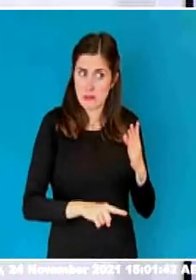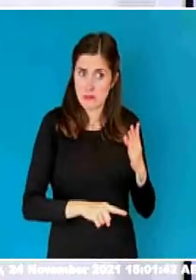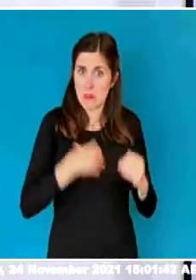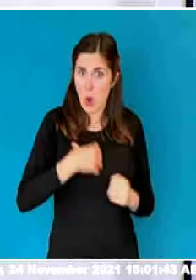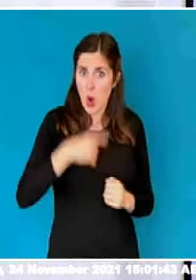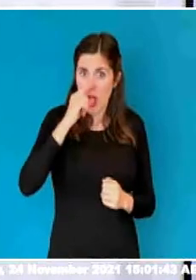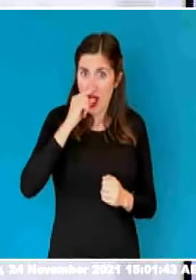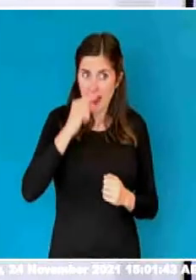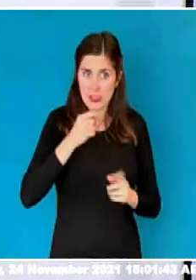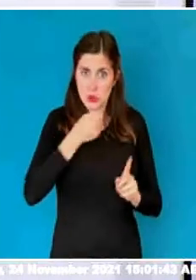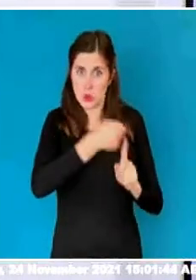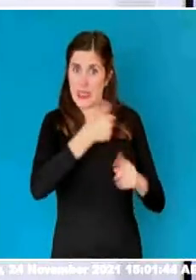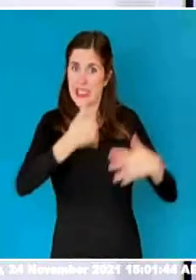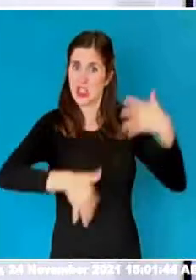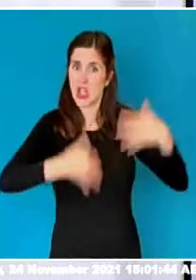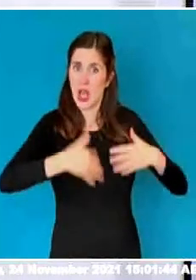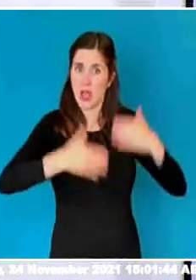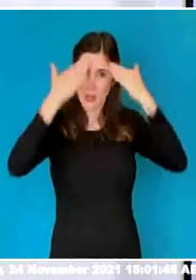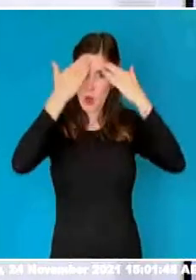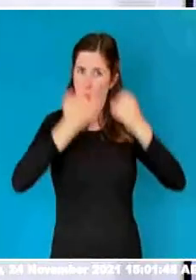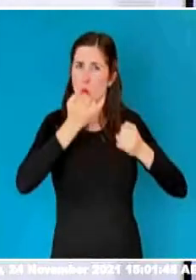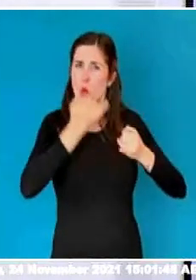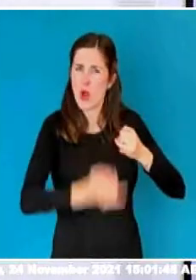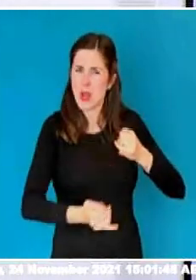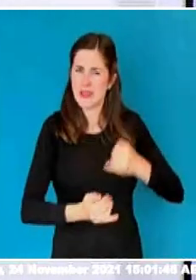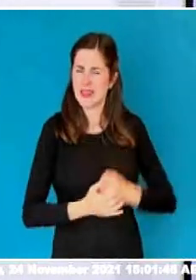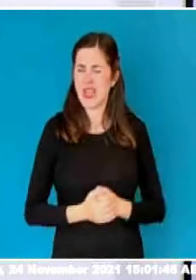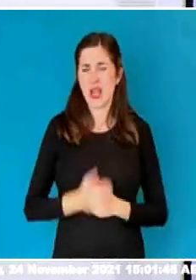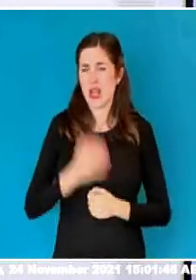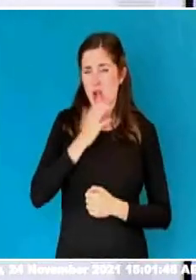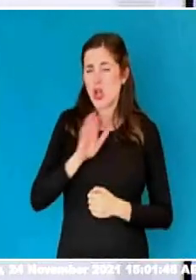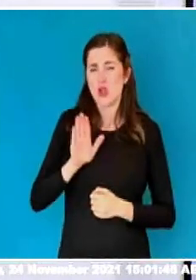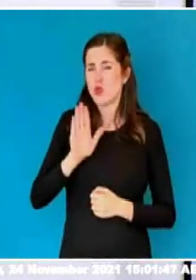Again, I'm trying to deal with the double negatives in a lot of your statement.